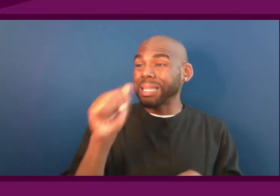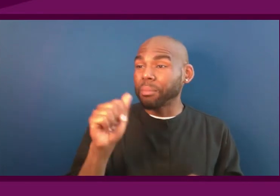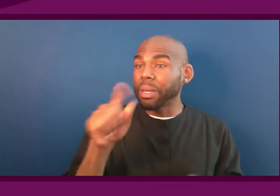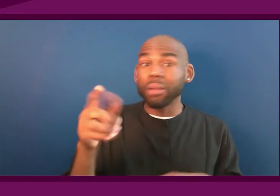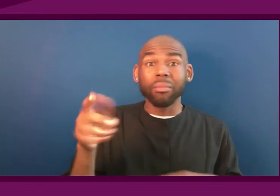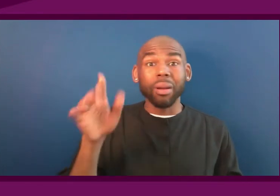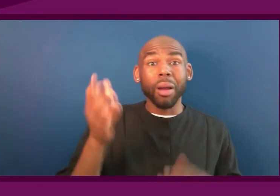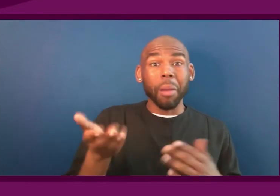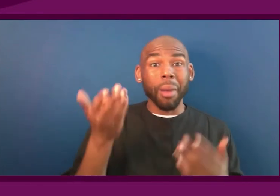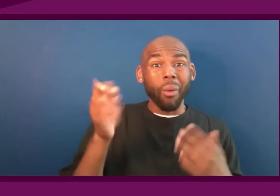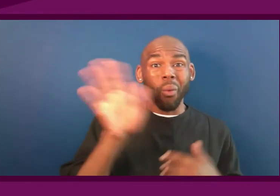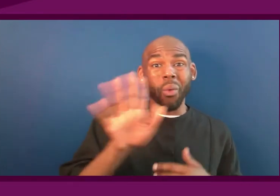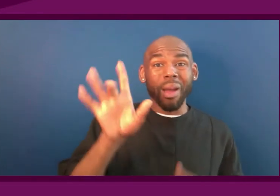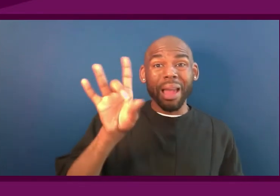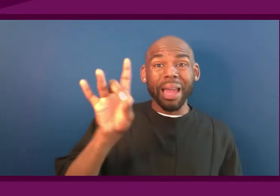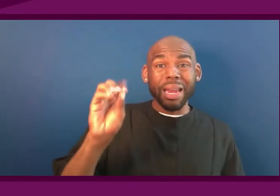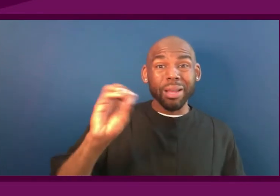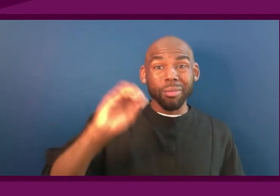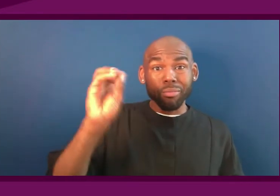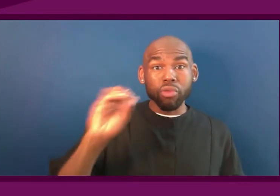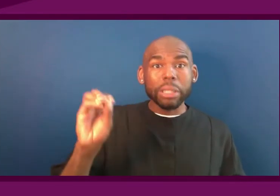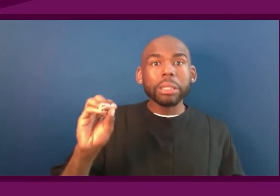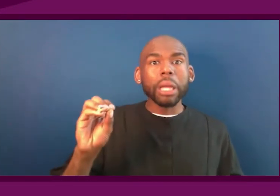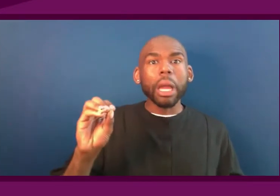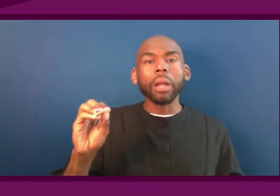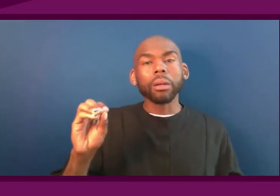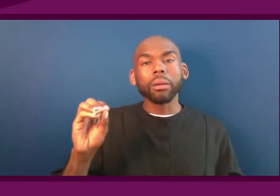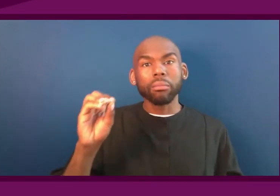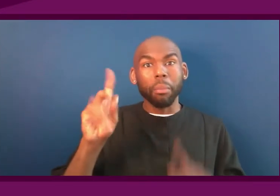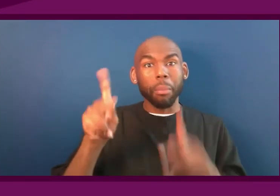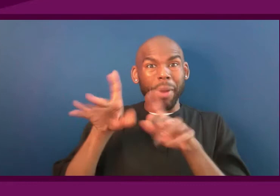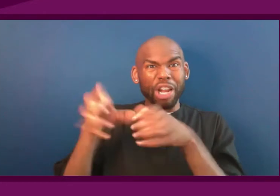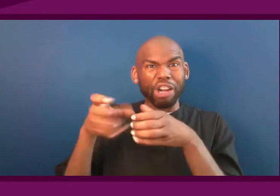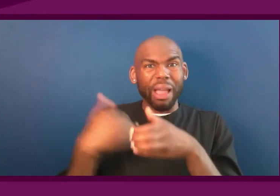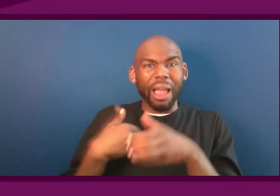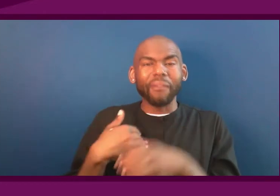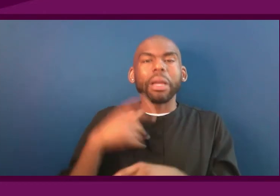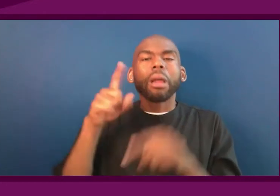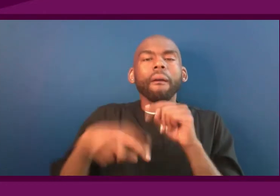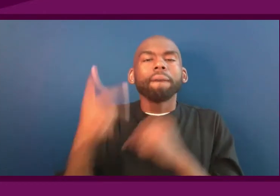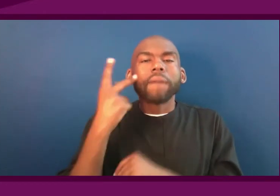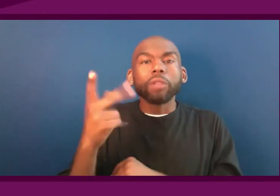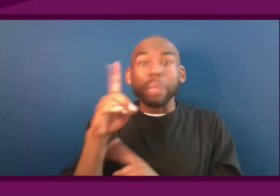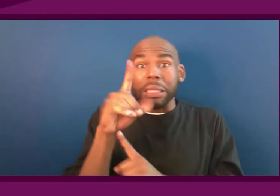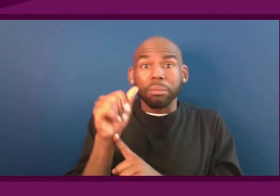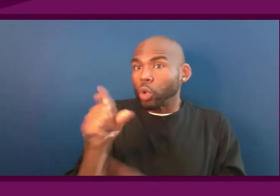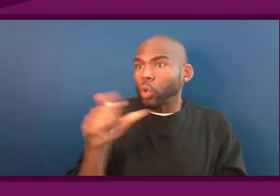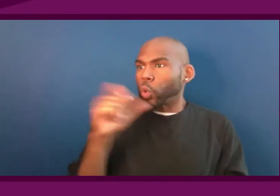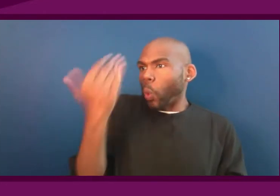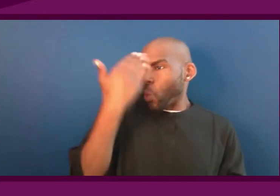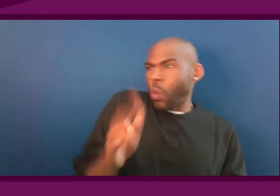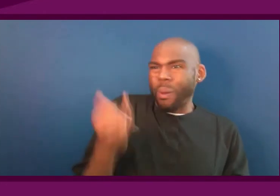I'm a person with hidden disabilities. I'm very vocal about it. I'm a person with ADHD and severe